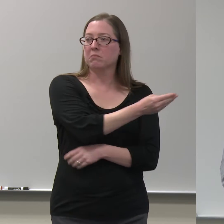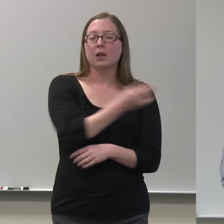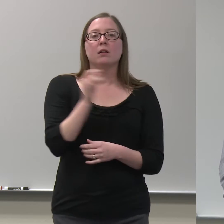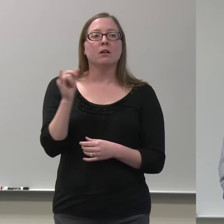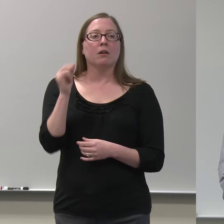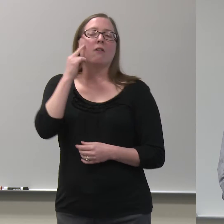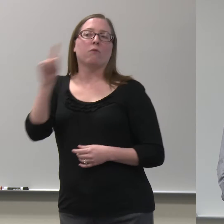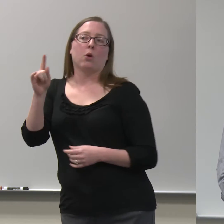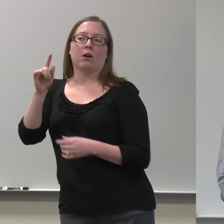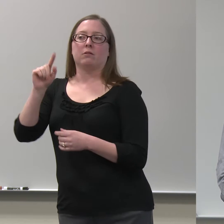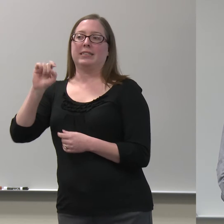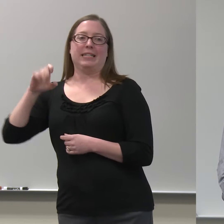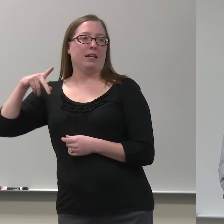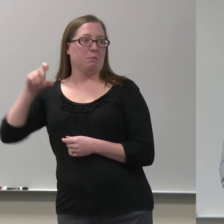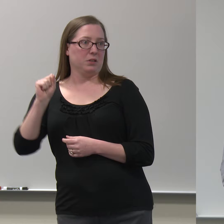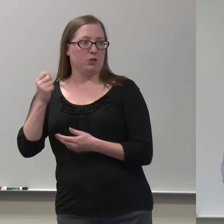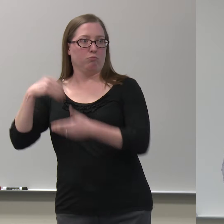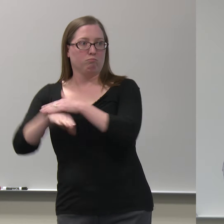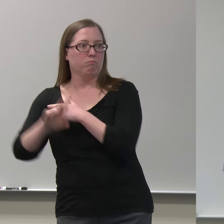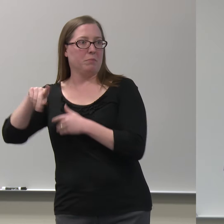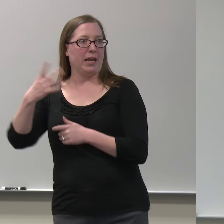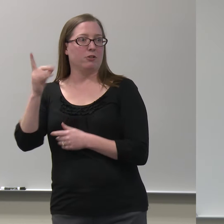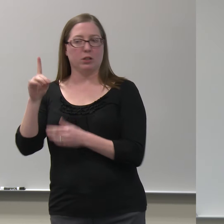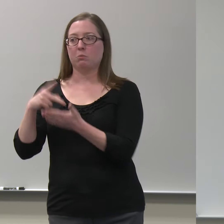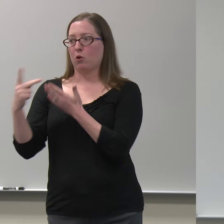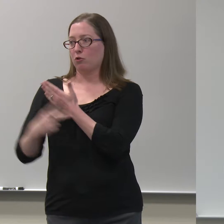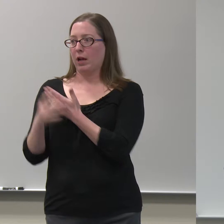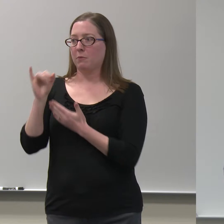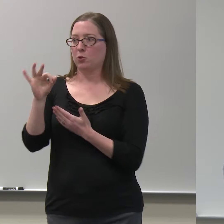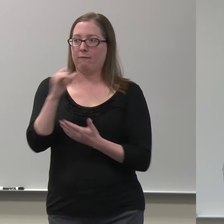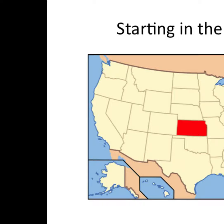so if we don't get through all of those, maybe you can take those with you.